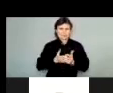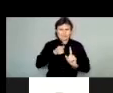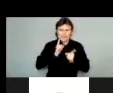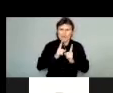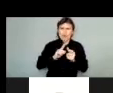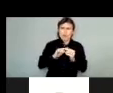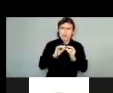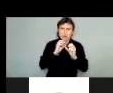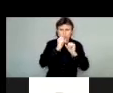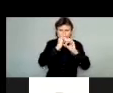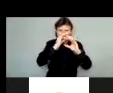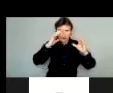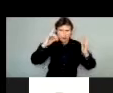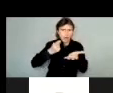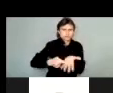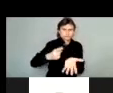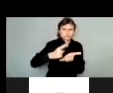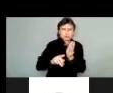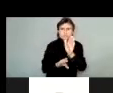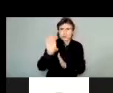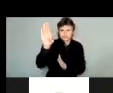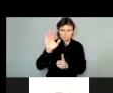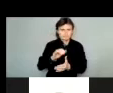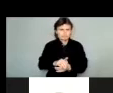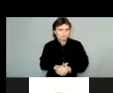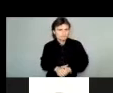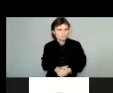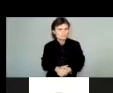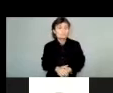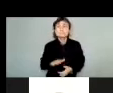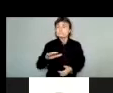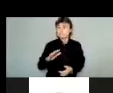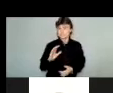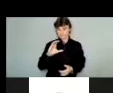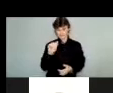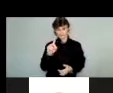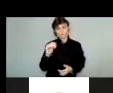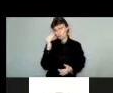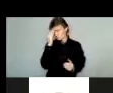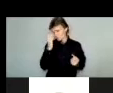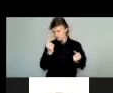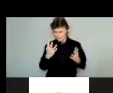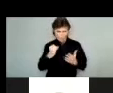Now, we also acknowledge that there are many arts organizations in the city who do not